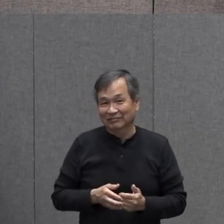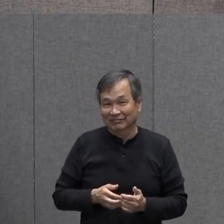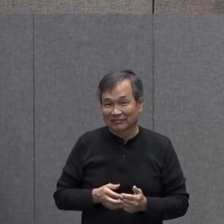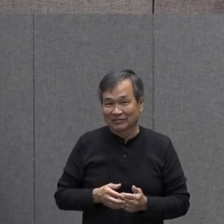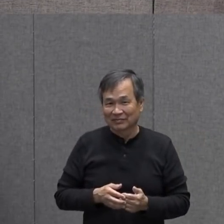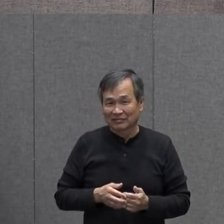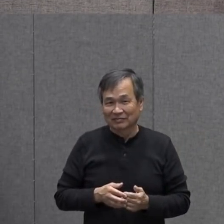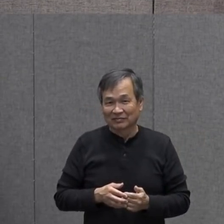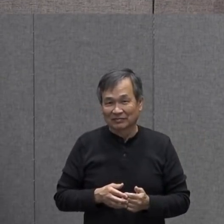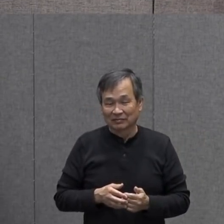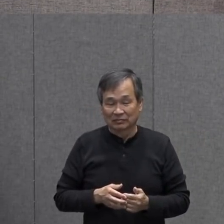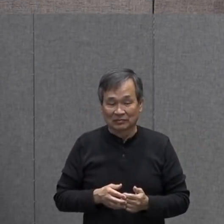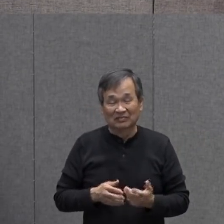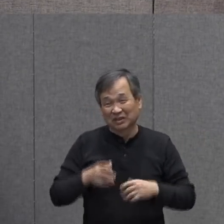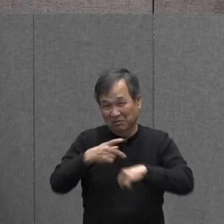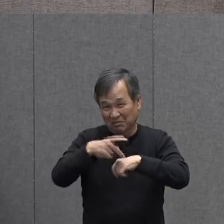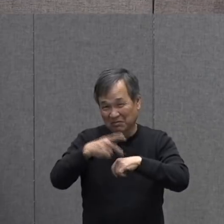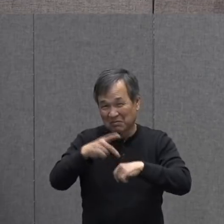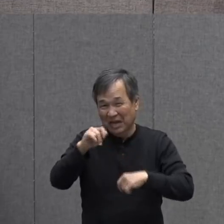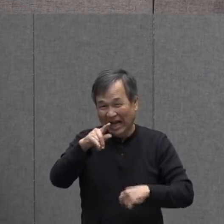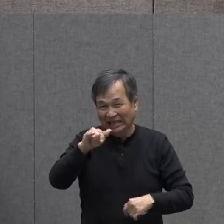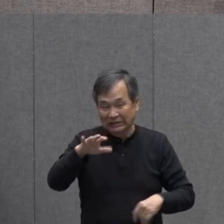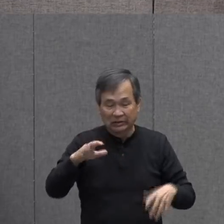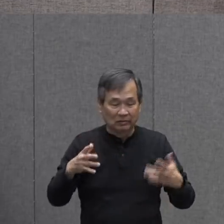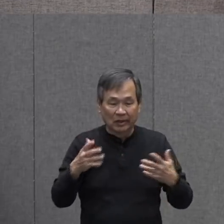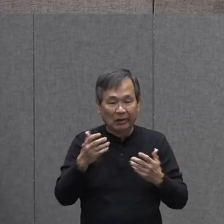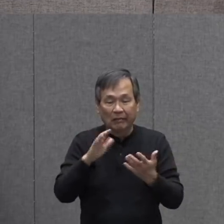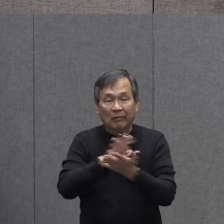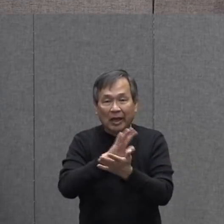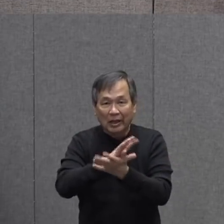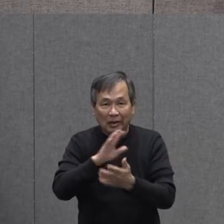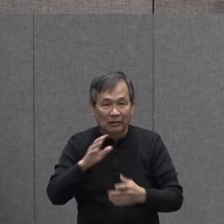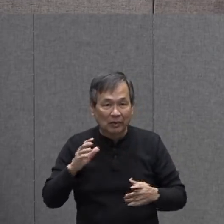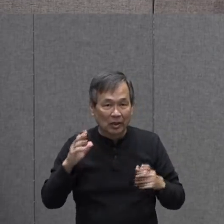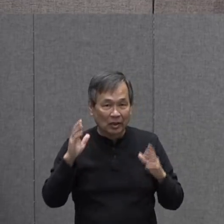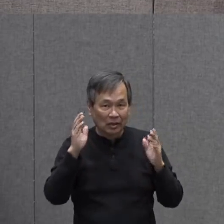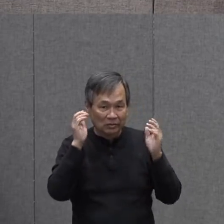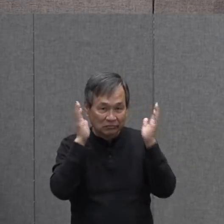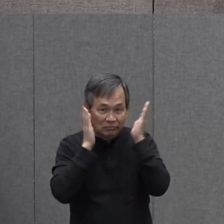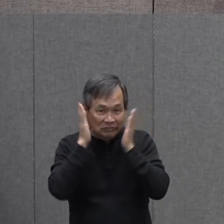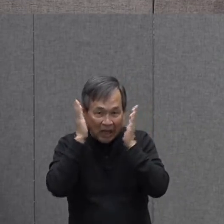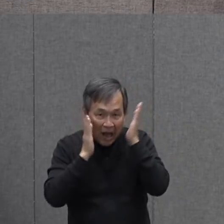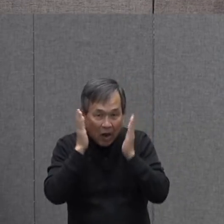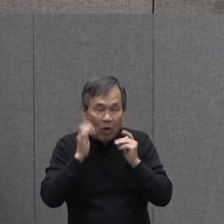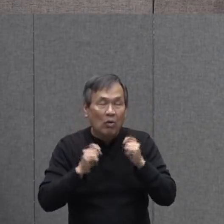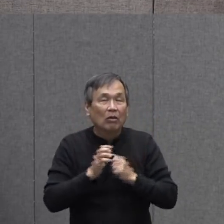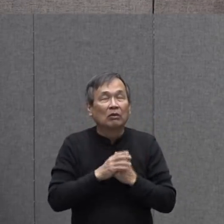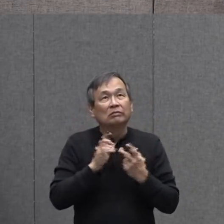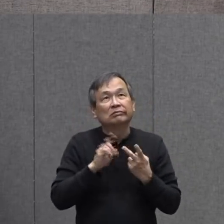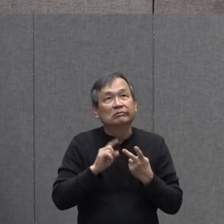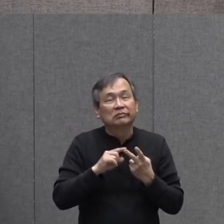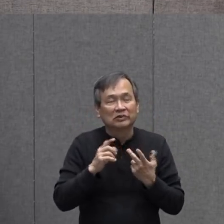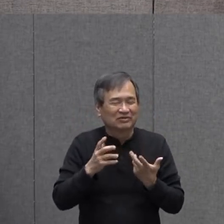this actually had plastic wrap on it. But if you have paper towels, you might wanna keep the roll.